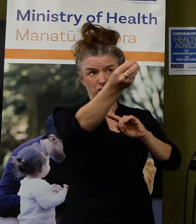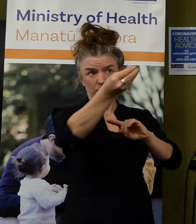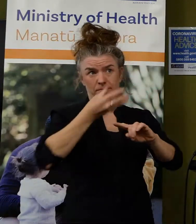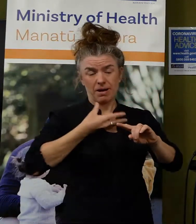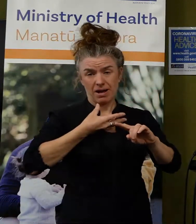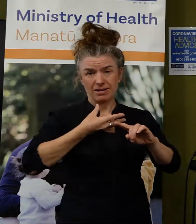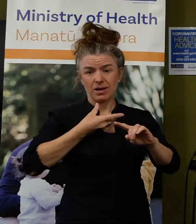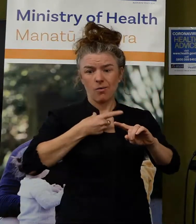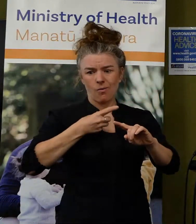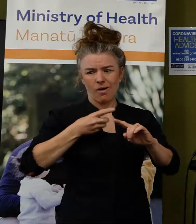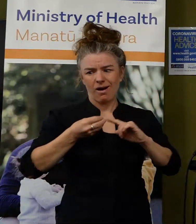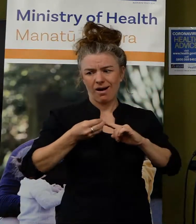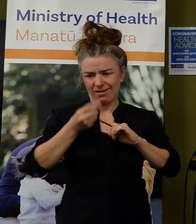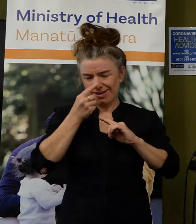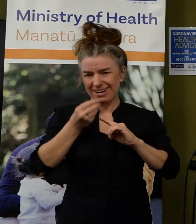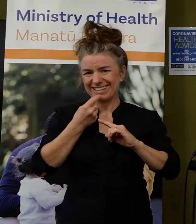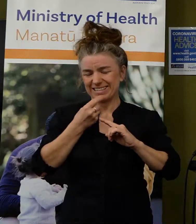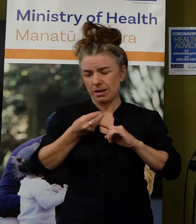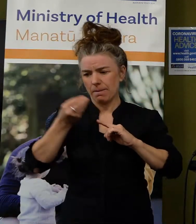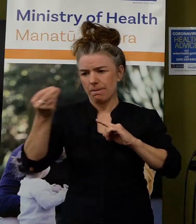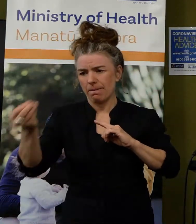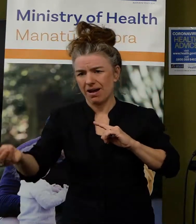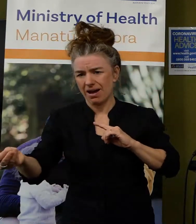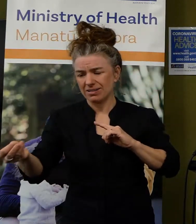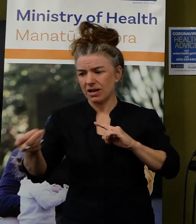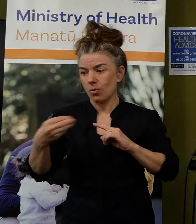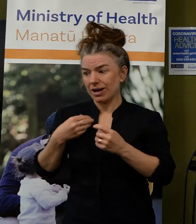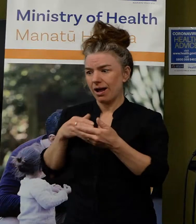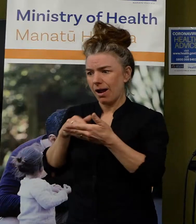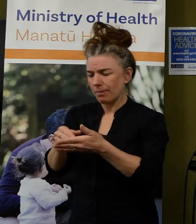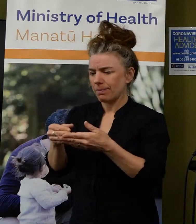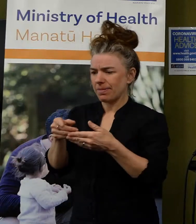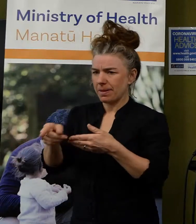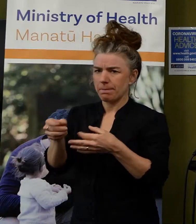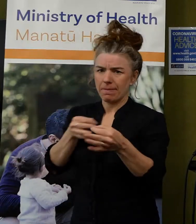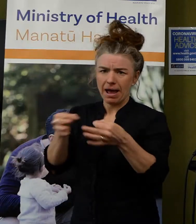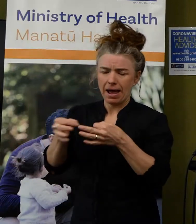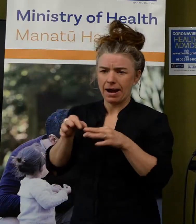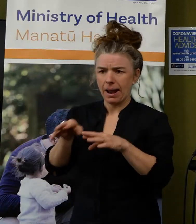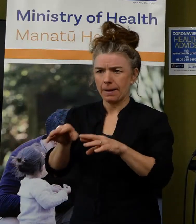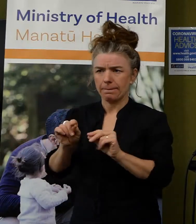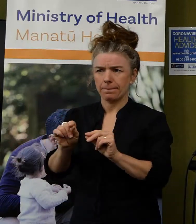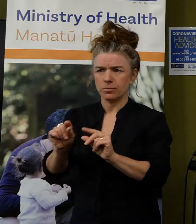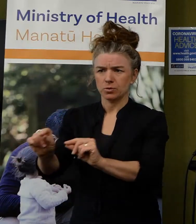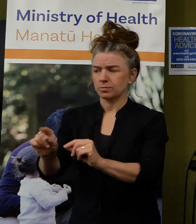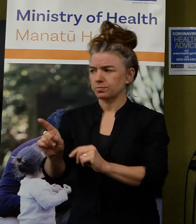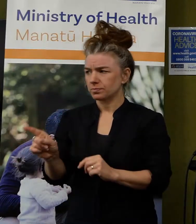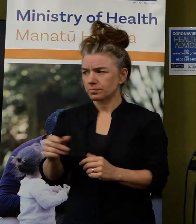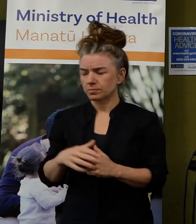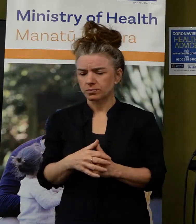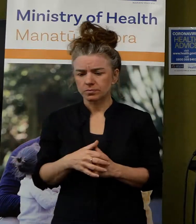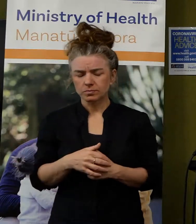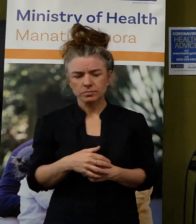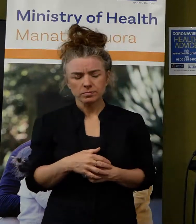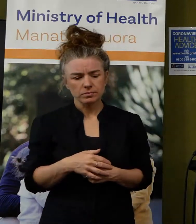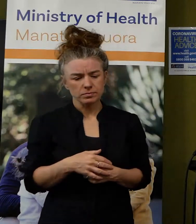but also supporting their planning and response. Is Healthline just making its way through those last few people who